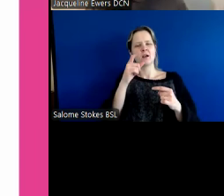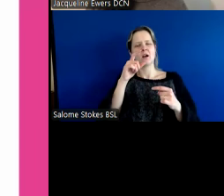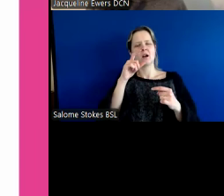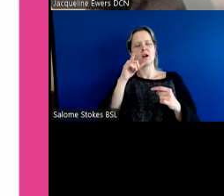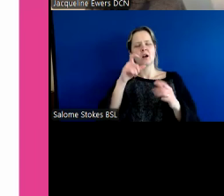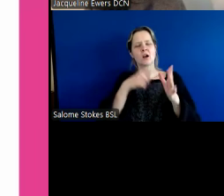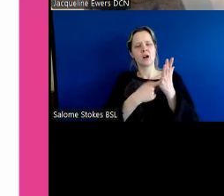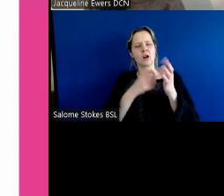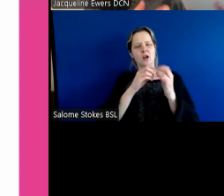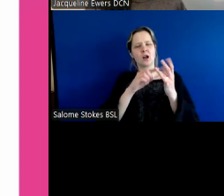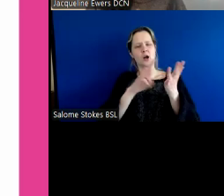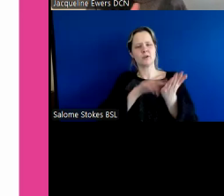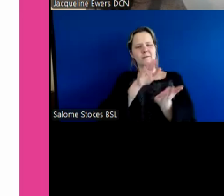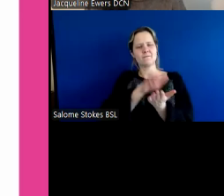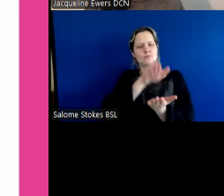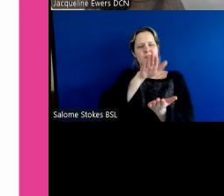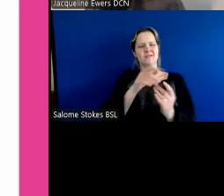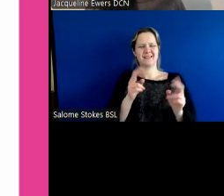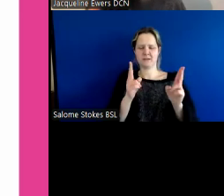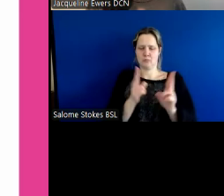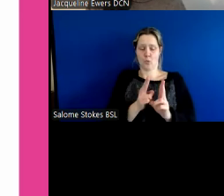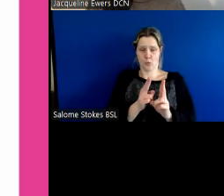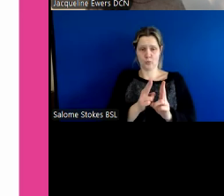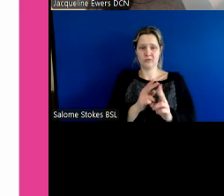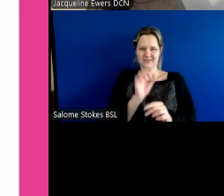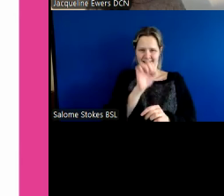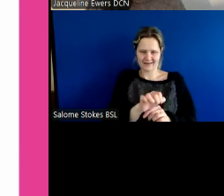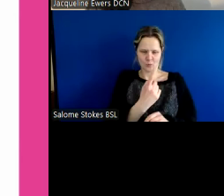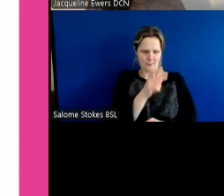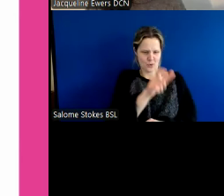collectively, they do have an environmental impact.